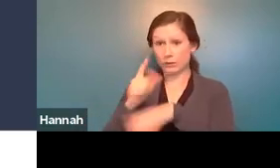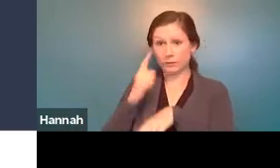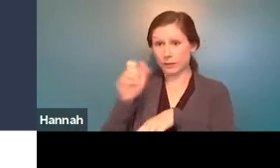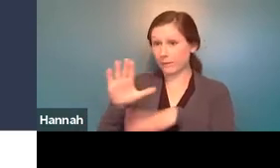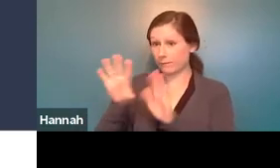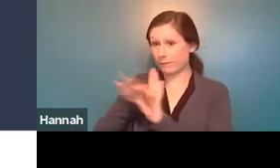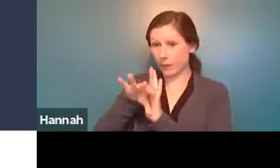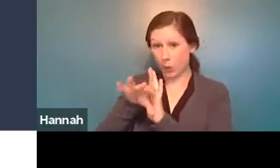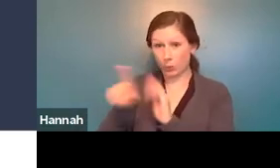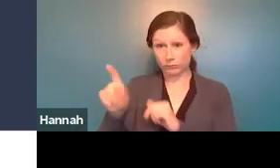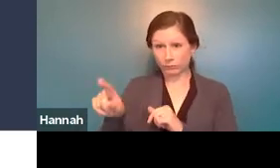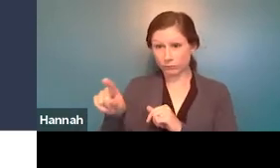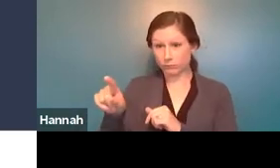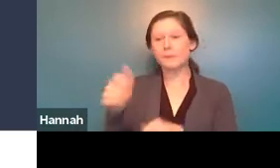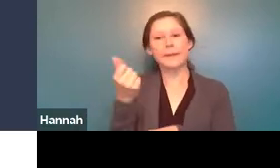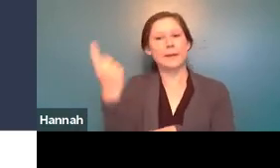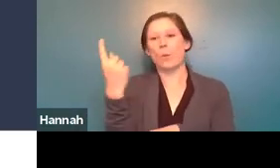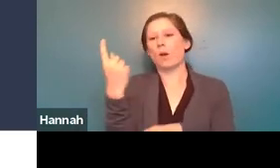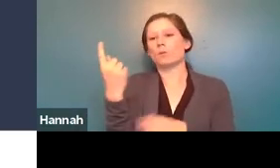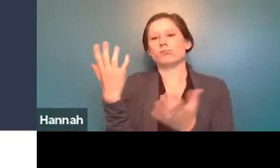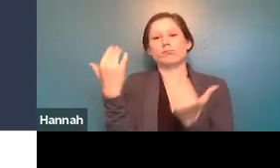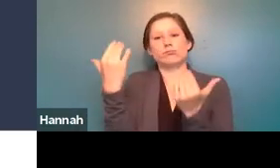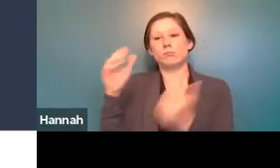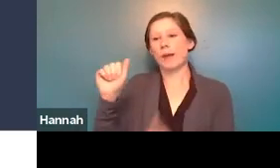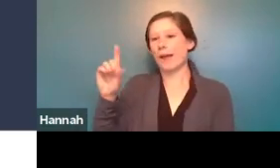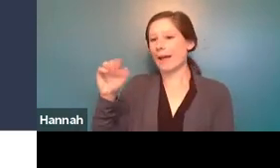This is for anyone who wants-- Adam, Chris, anyone from